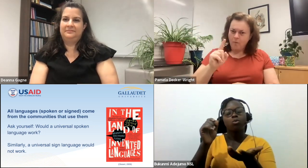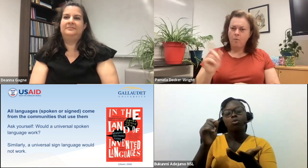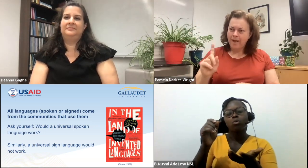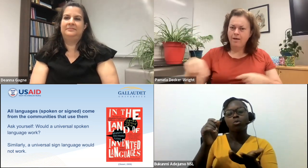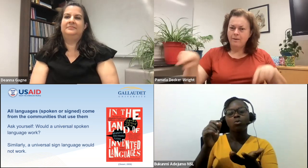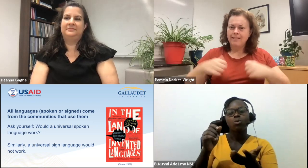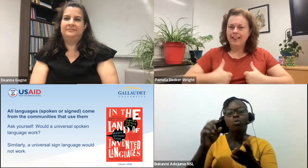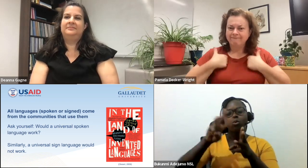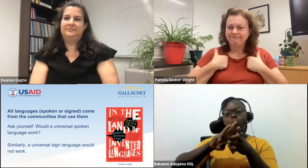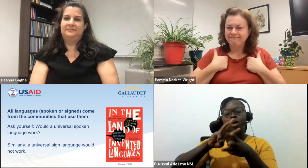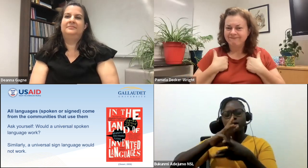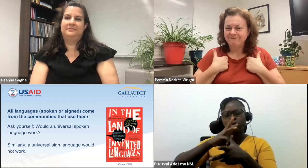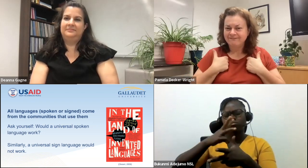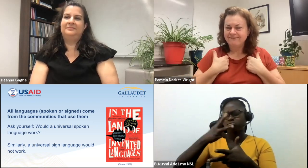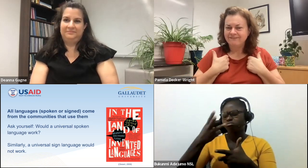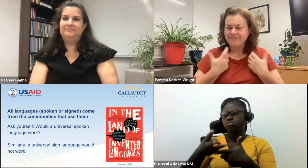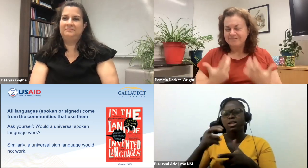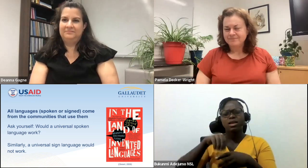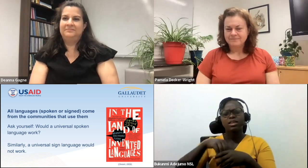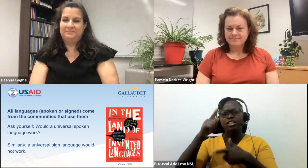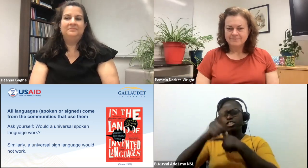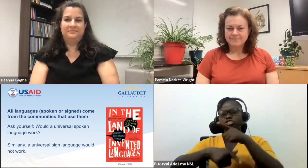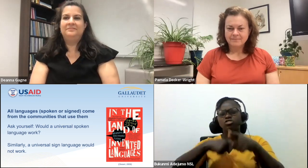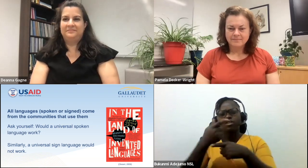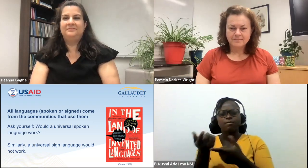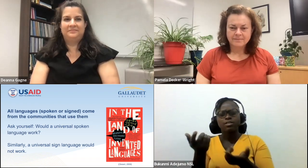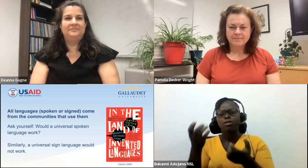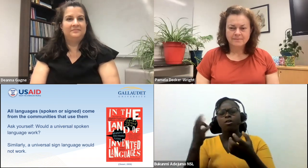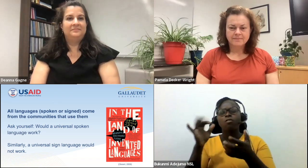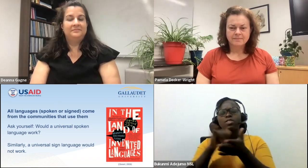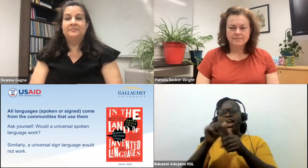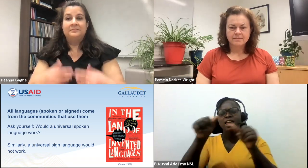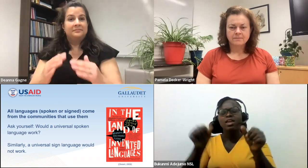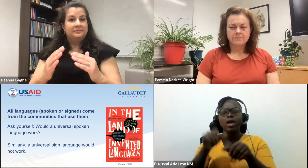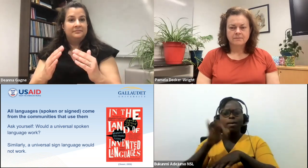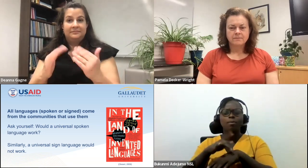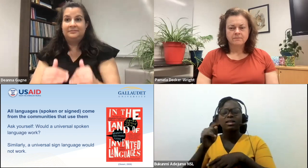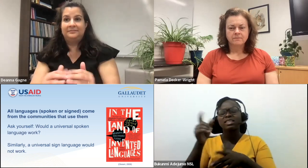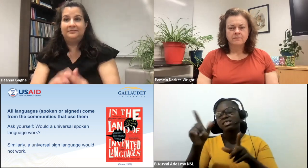So what fits there the life that people are living in their environment actually influences that language.